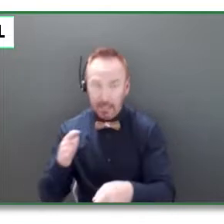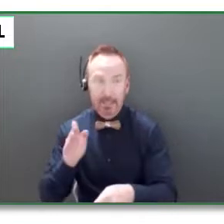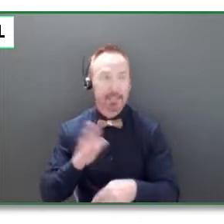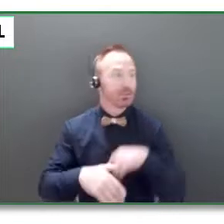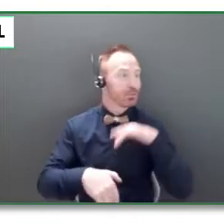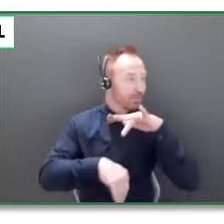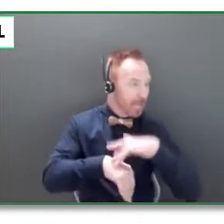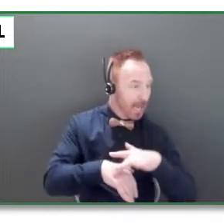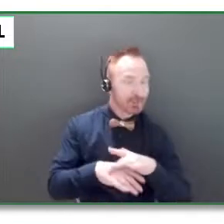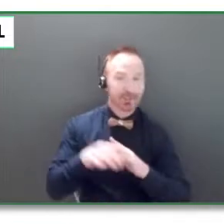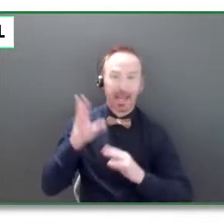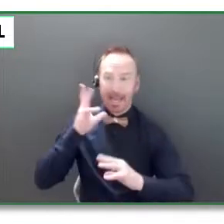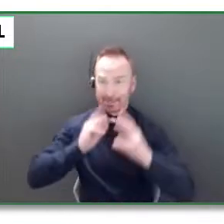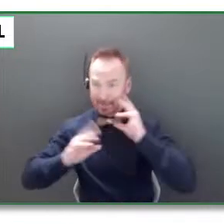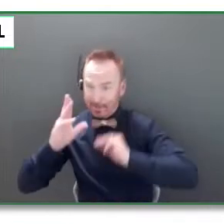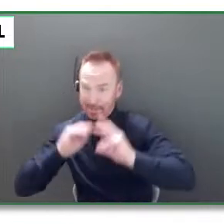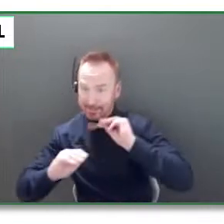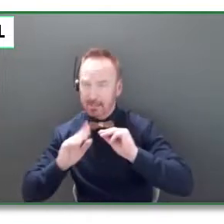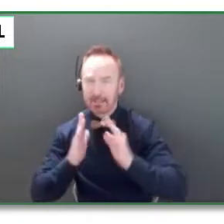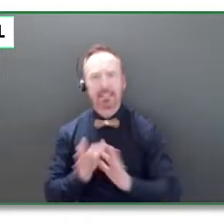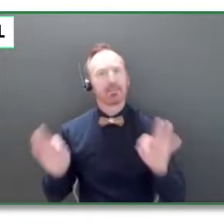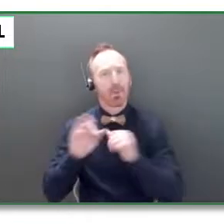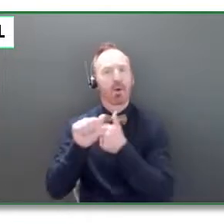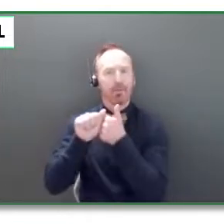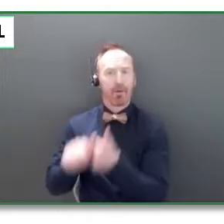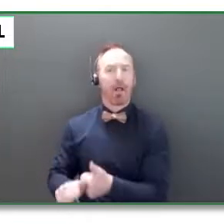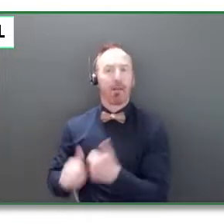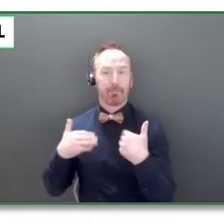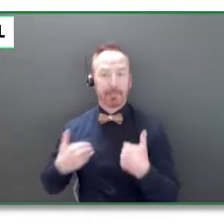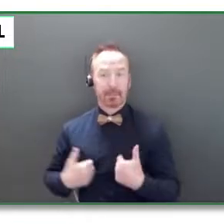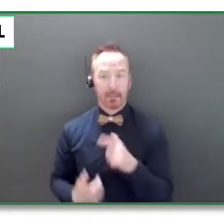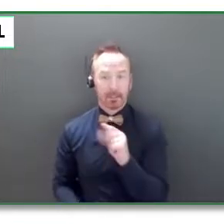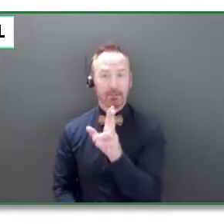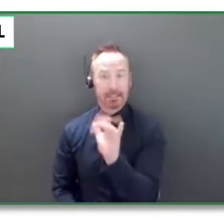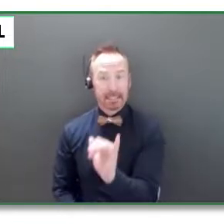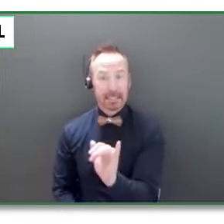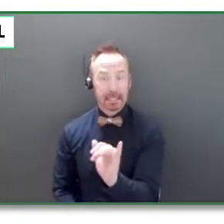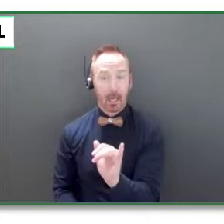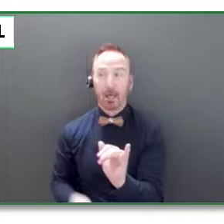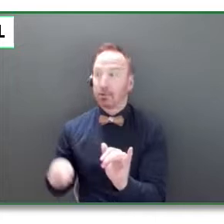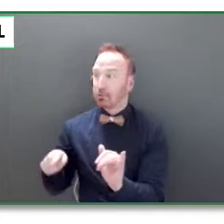principles of physical literacy to facilitate maximum interest for varying